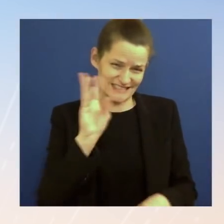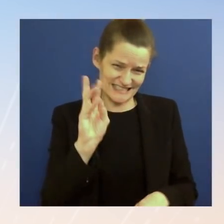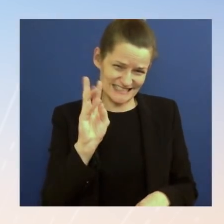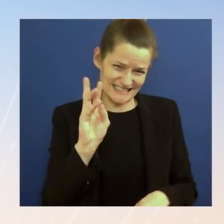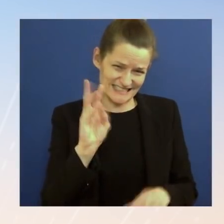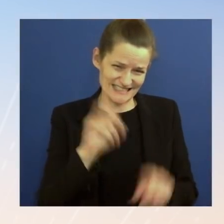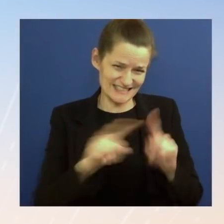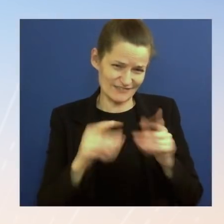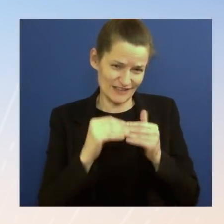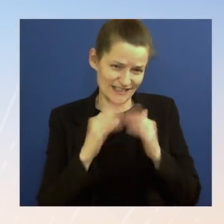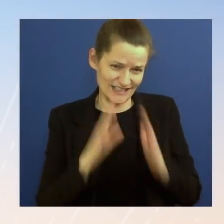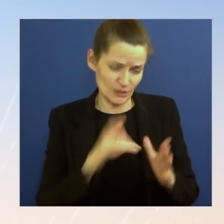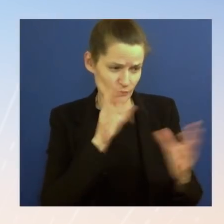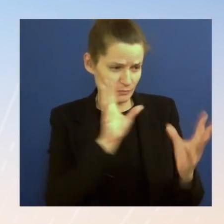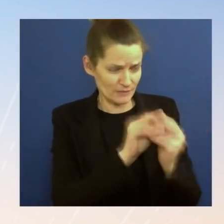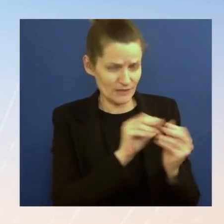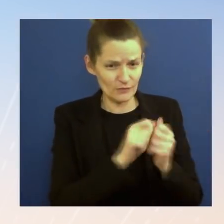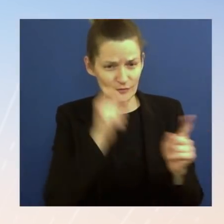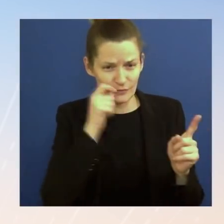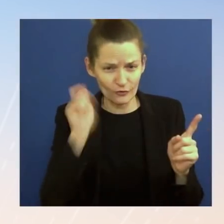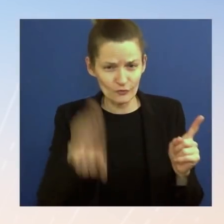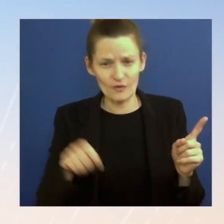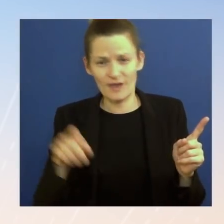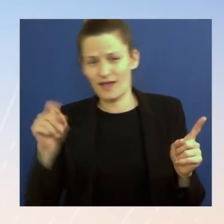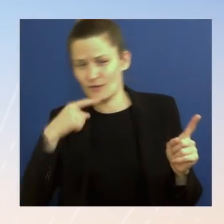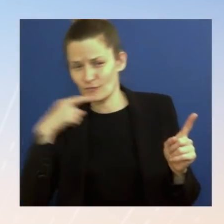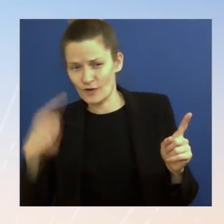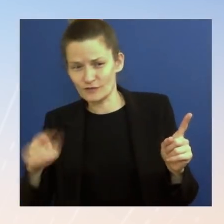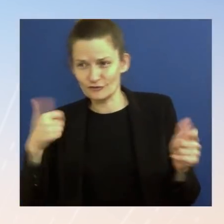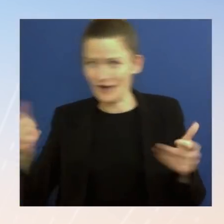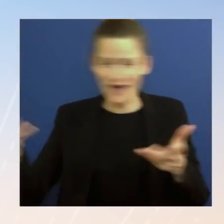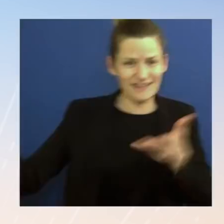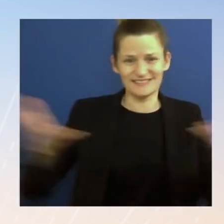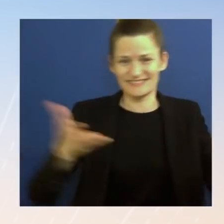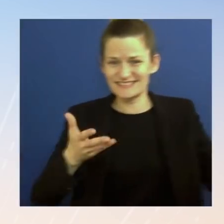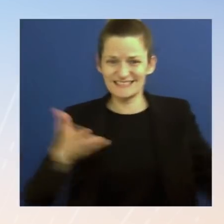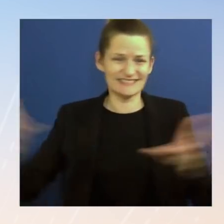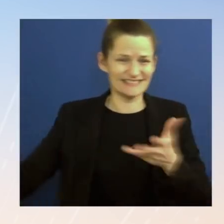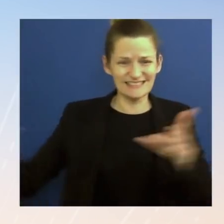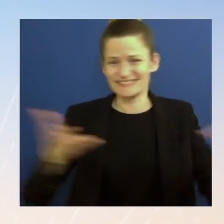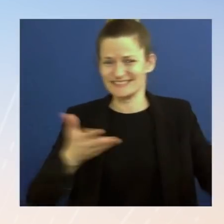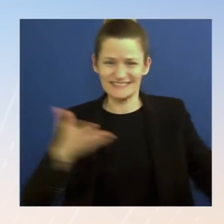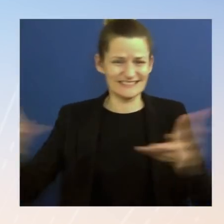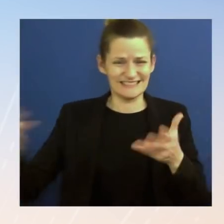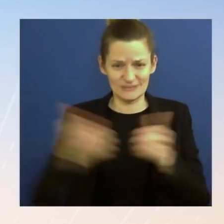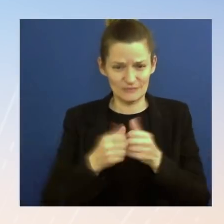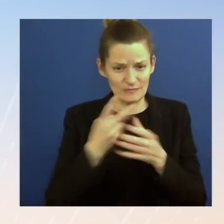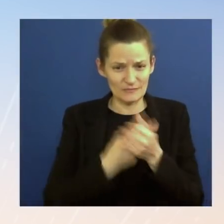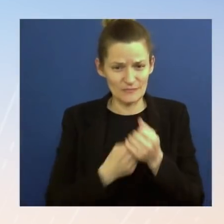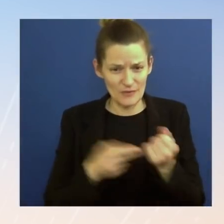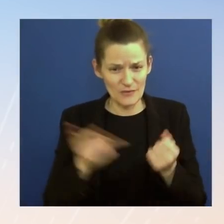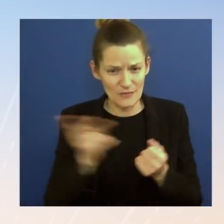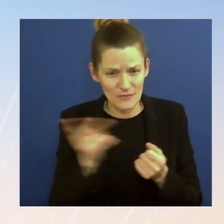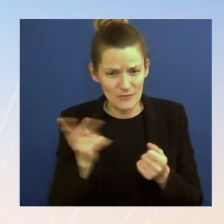of course, directly through diplomatic channels and trying to come to a diplomatic conclusion here.